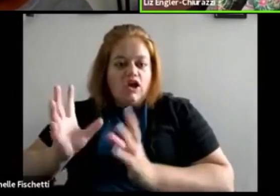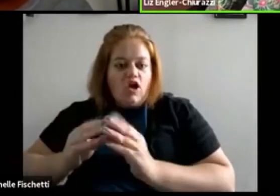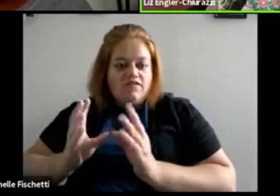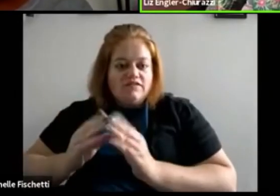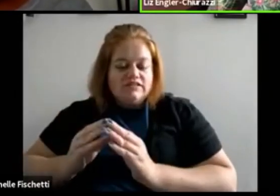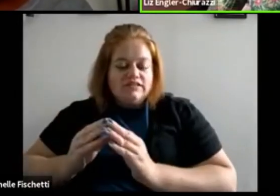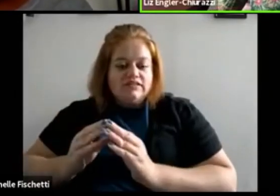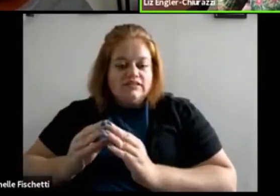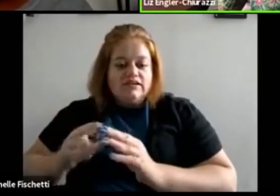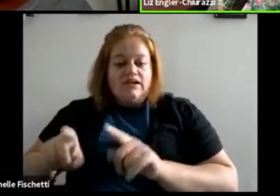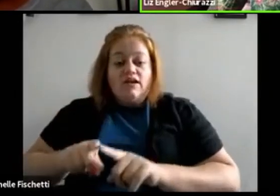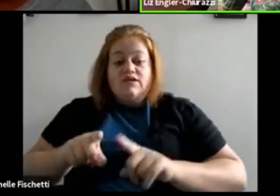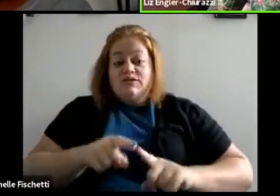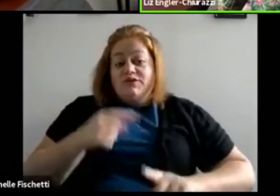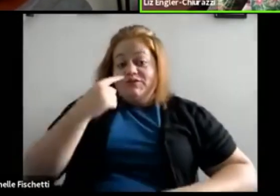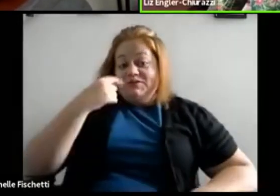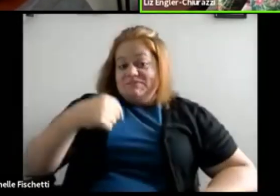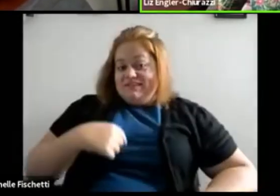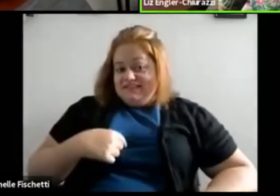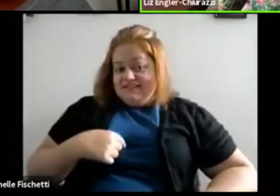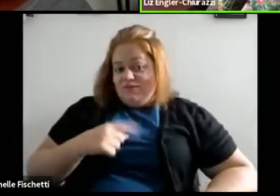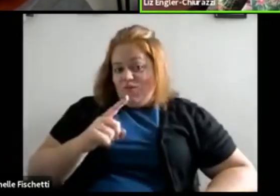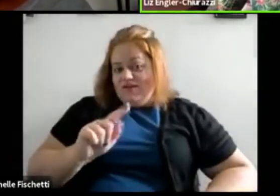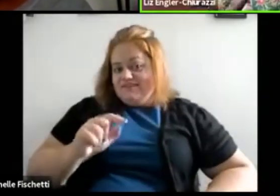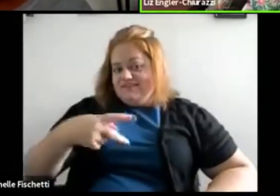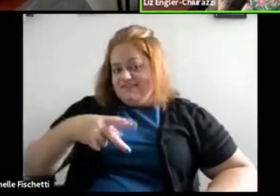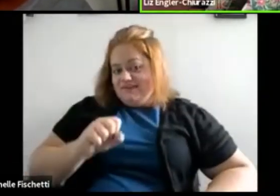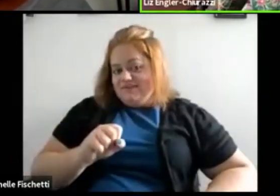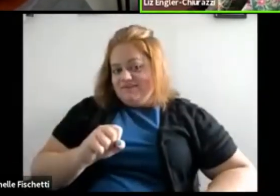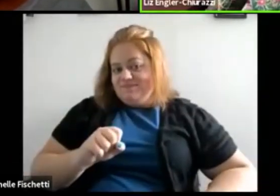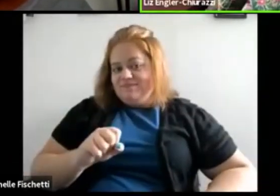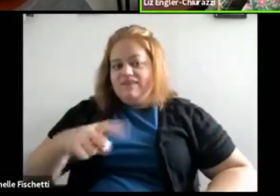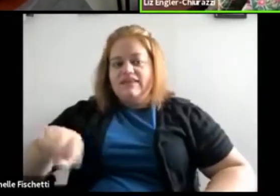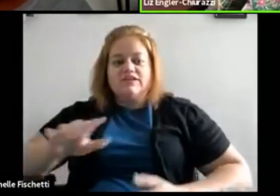secret, is that there are there are papers that all scientists published